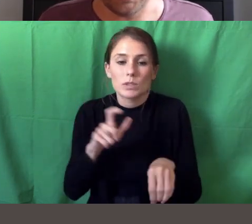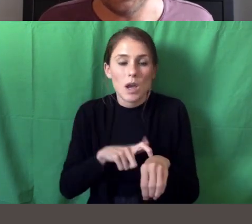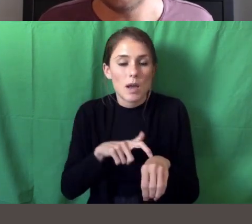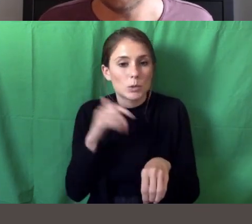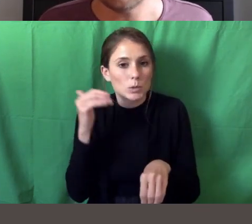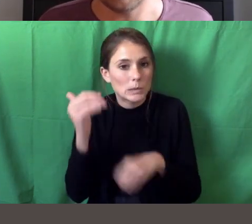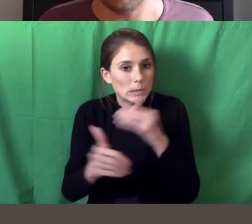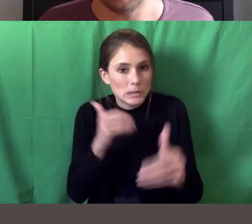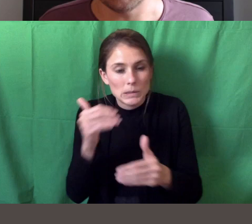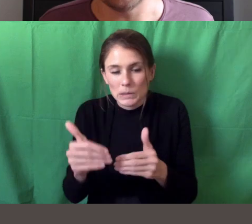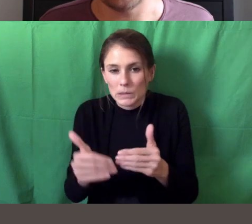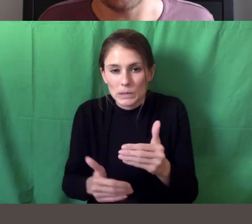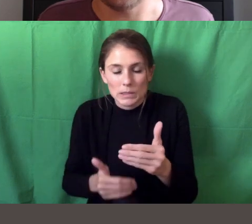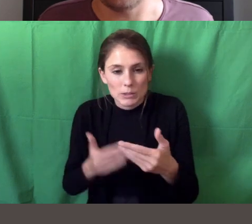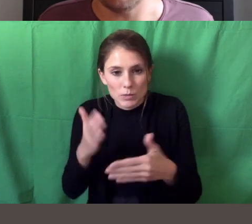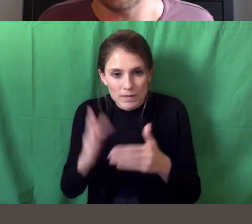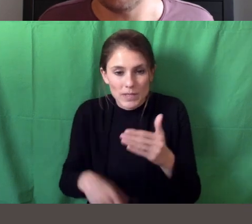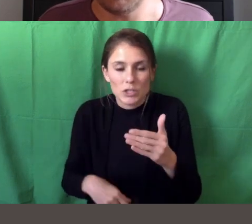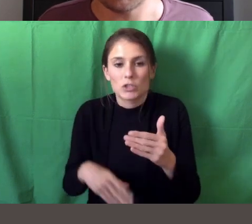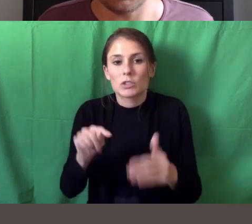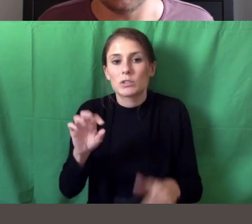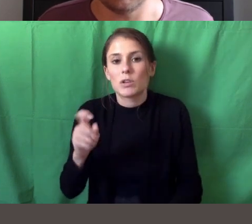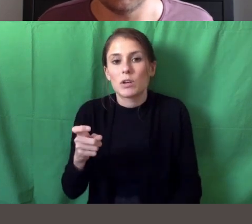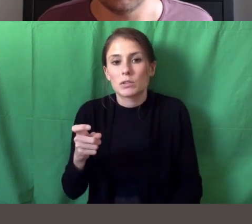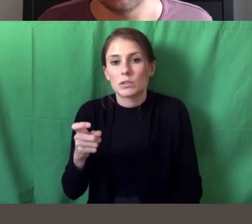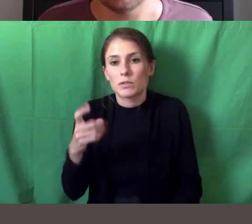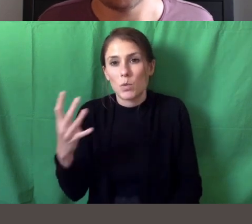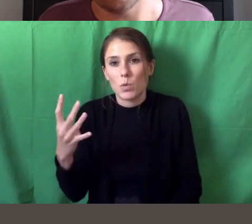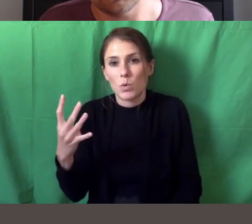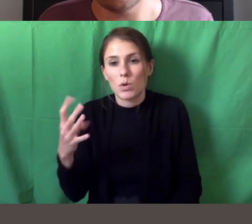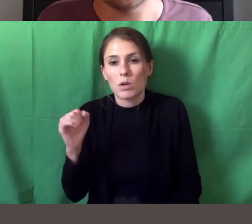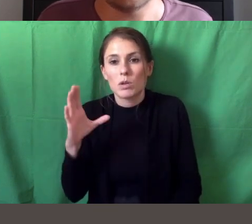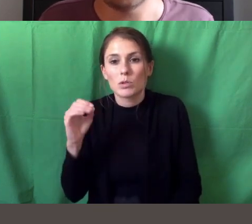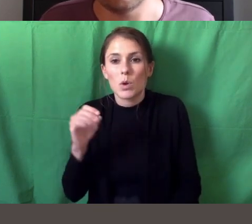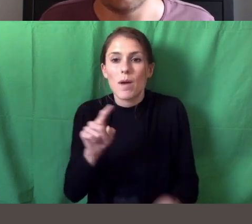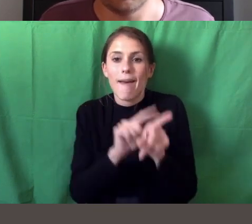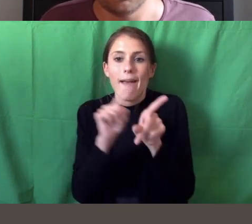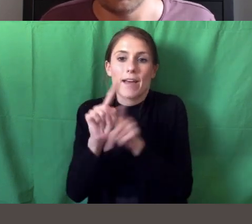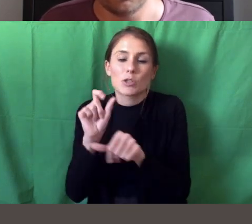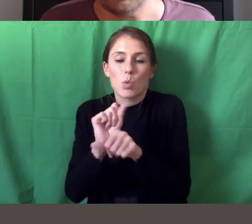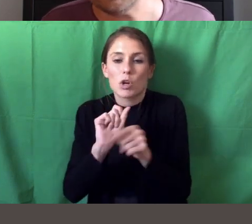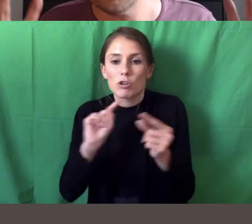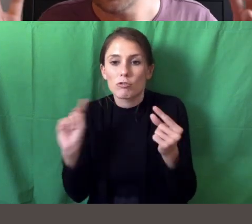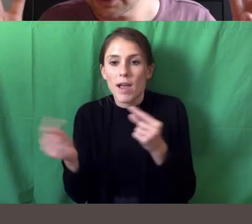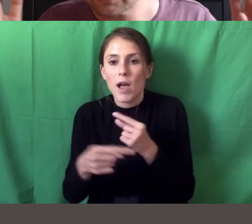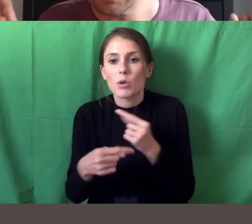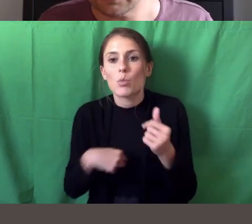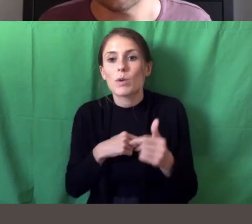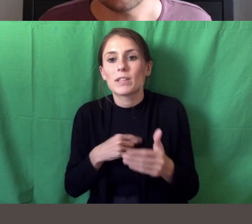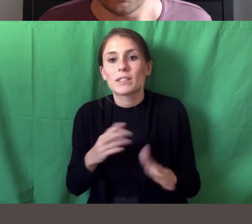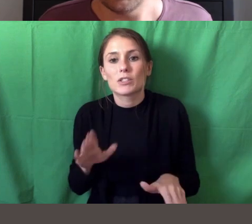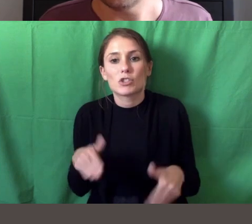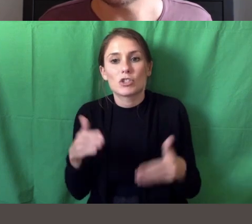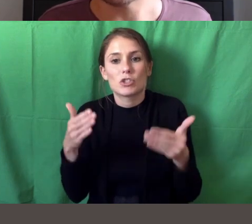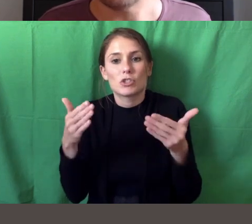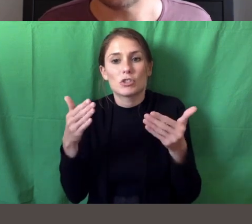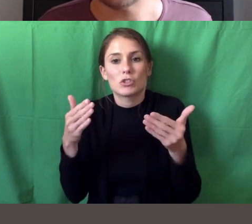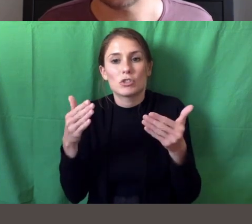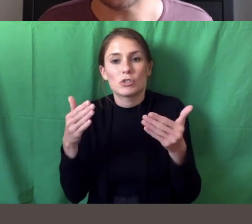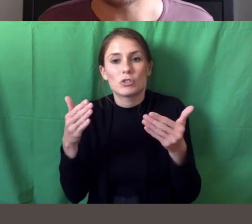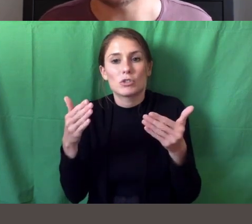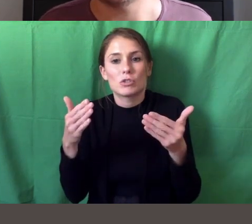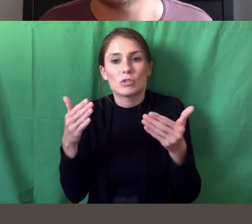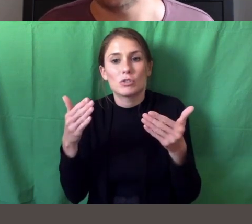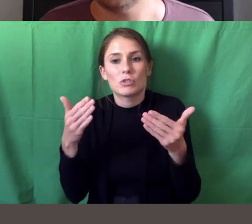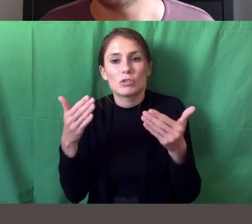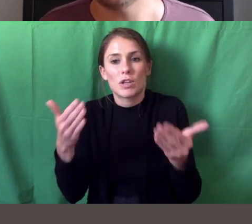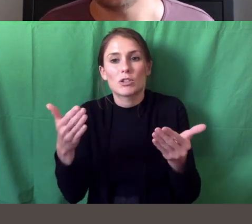there is no easy way out. We had no time to move tox4 over the finish line. So as a workaround,